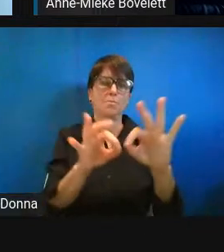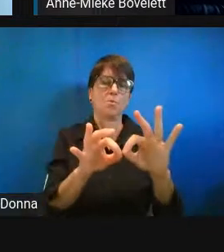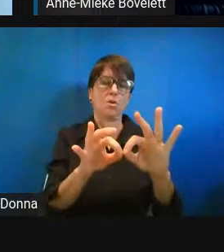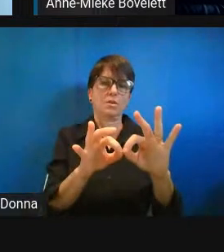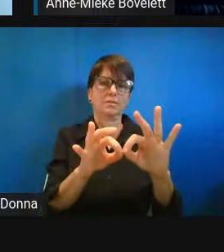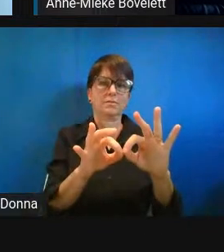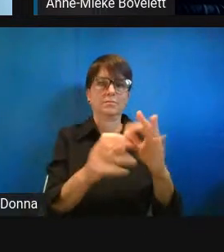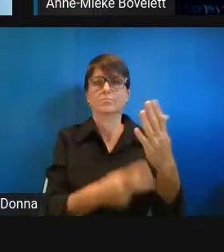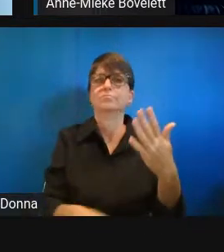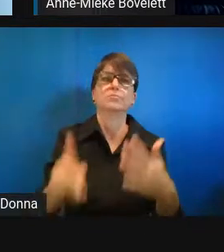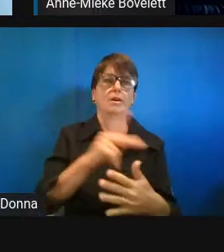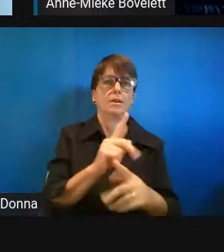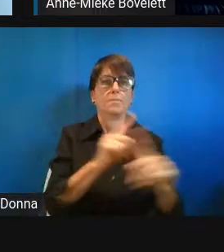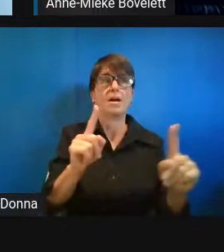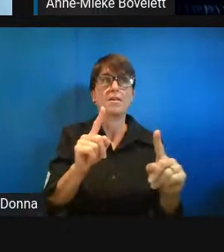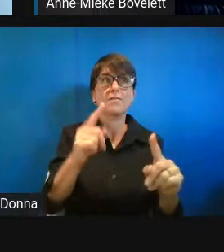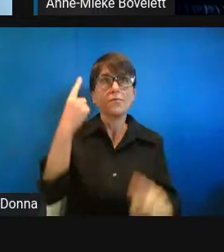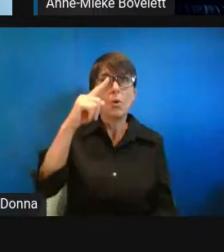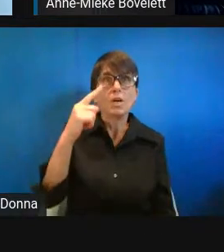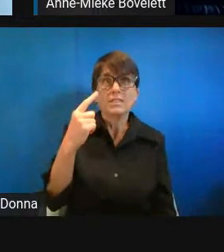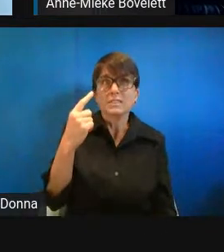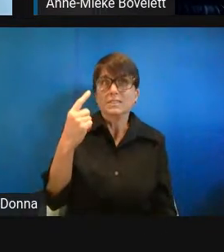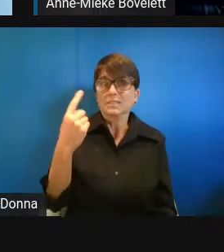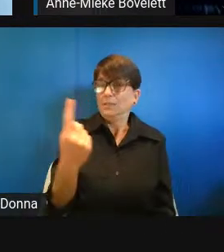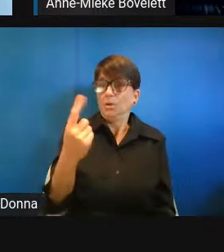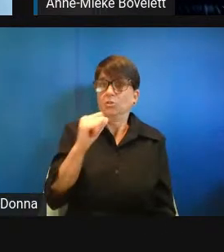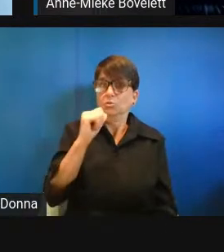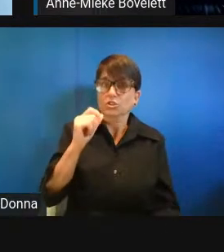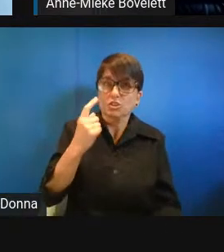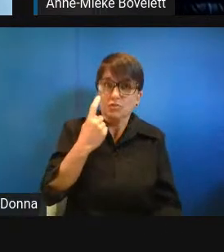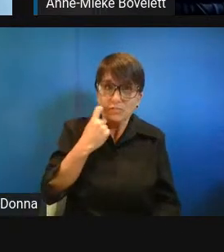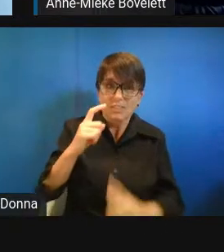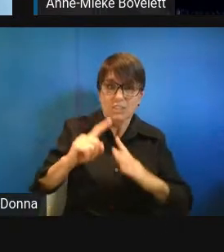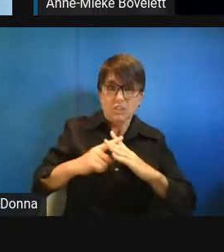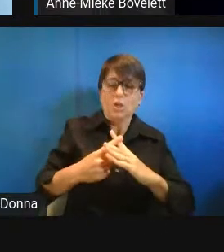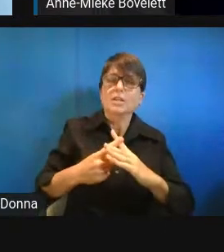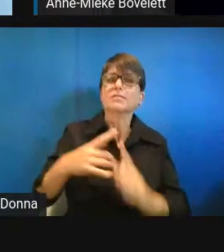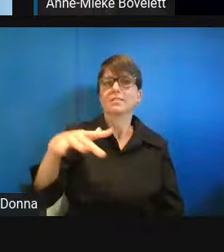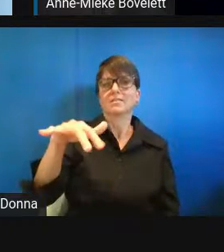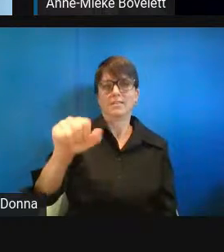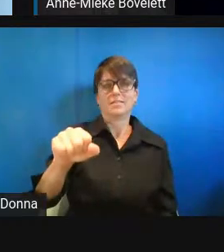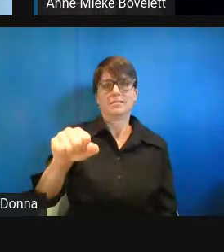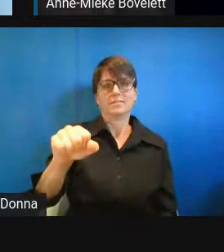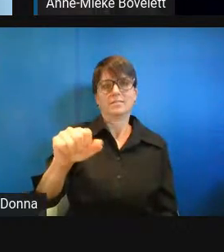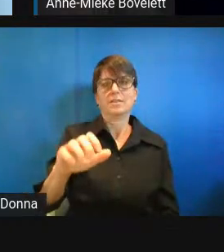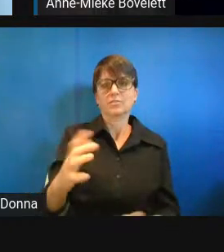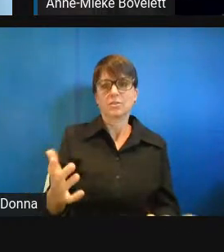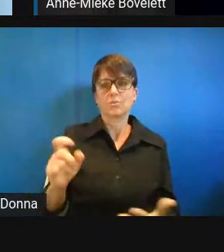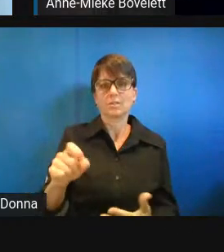So maybe for me headings are not the most important priority but for someone who just started, yes.